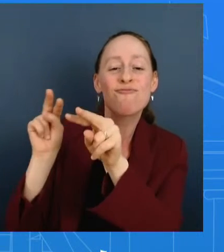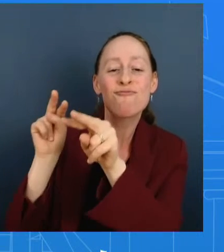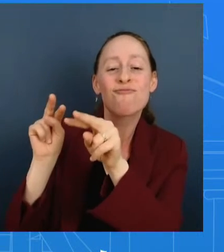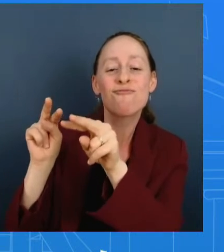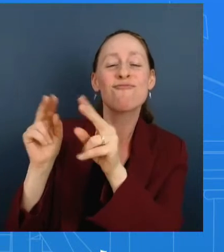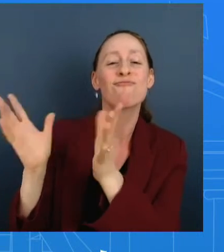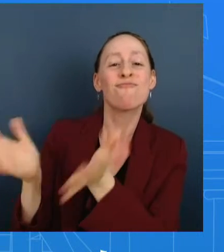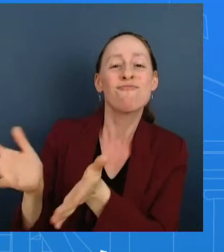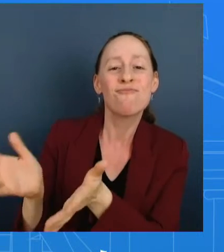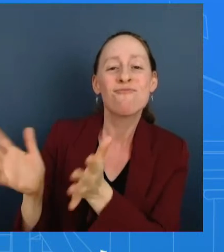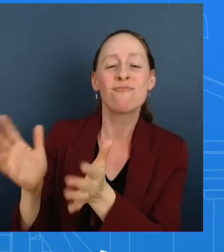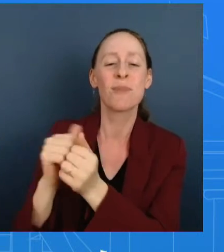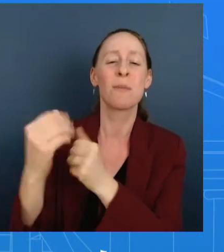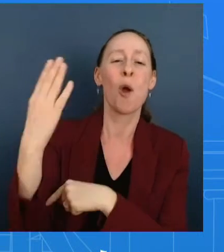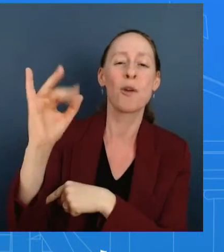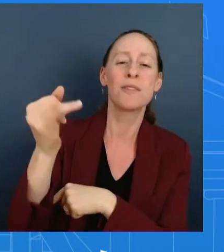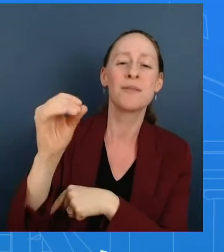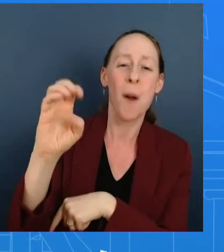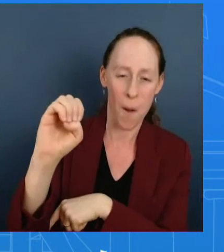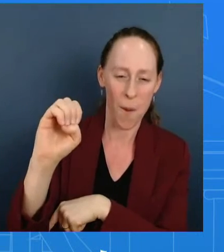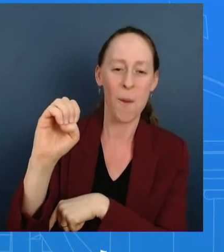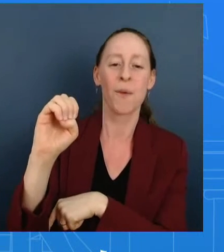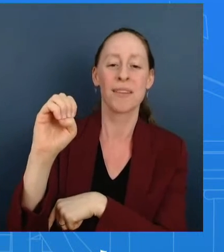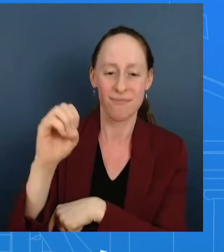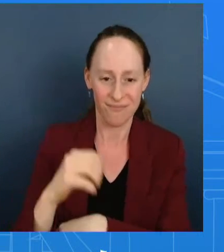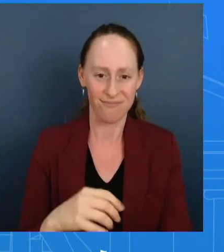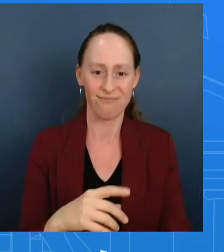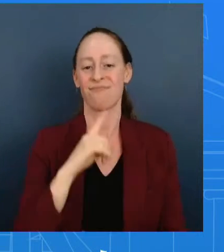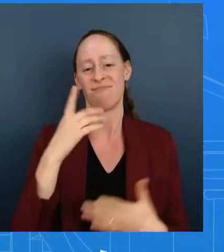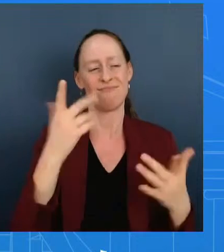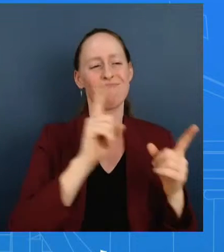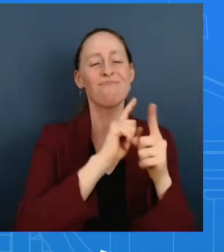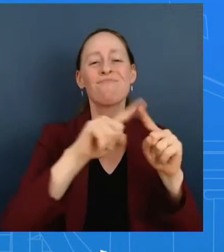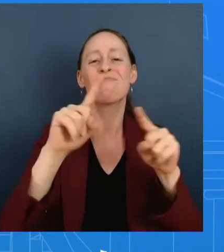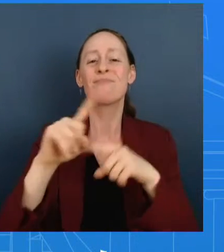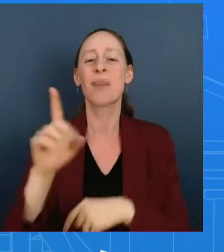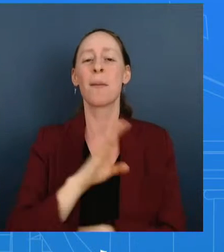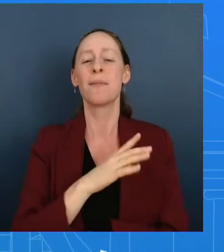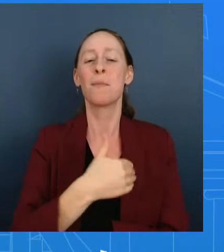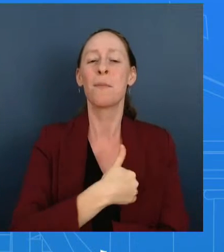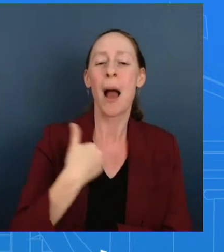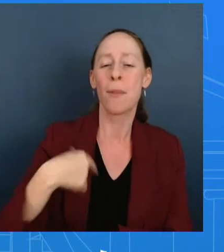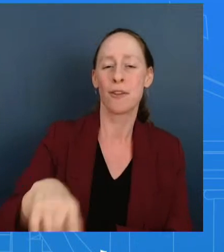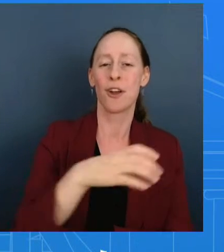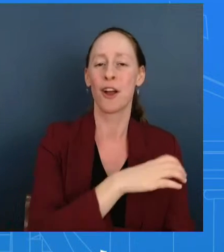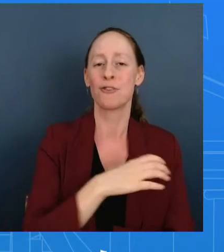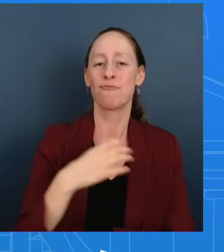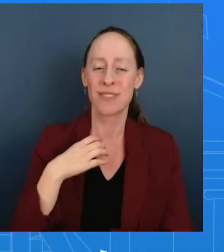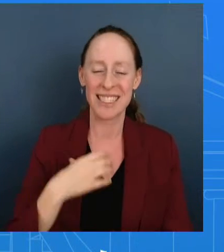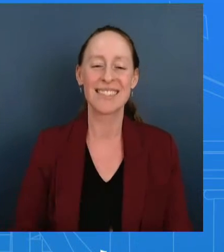This week, President Biden will speak to National Labor leaders of AFL-CIO; host the NATO Summit